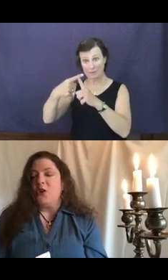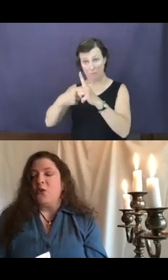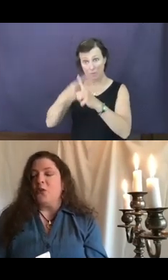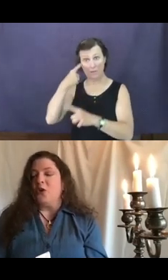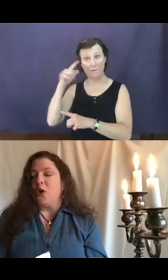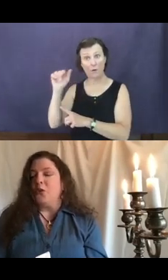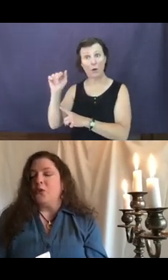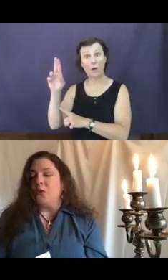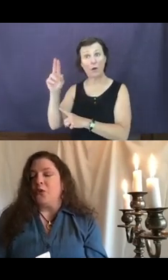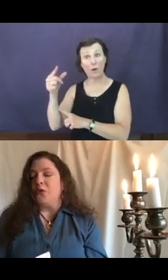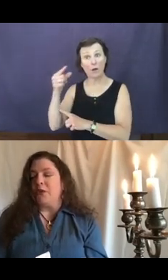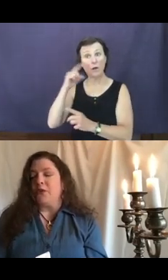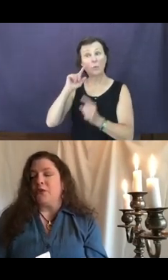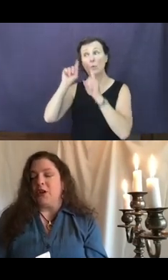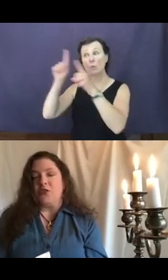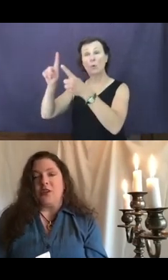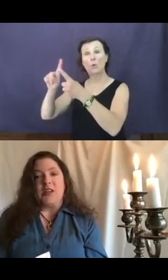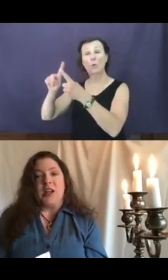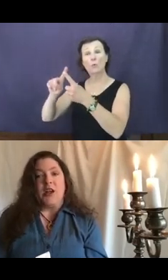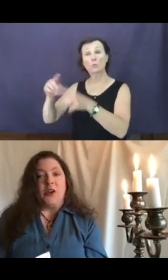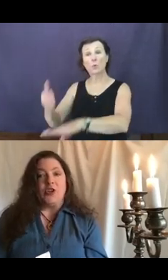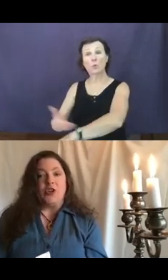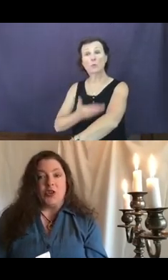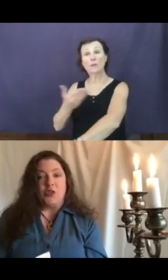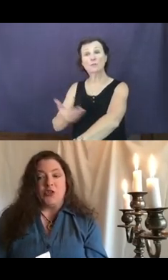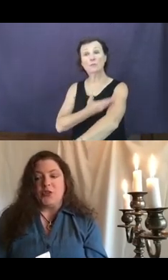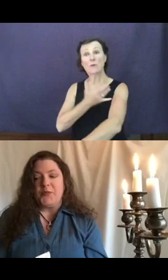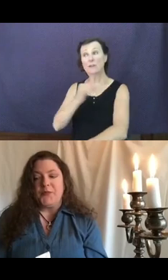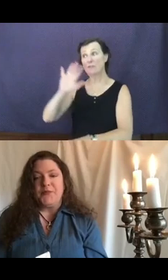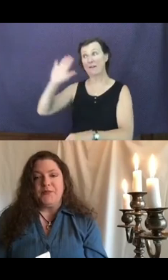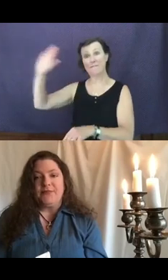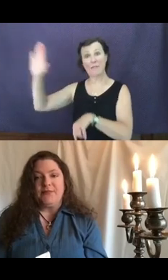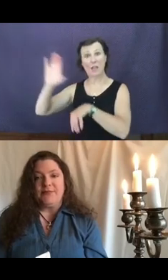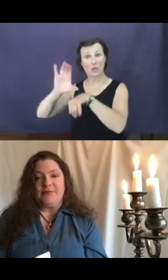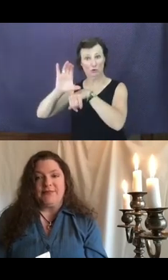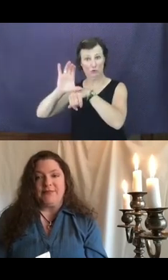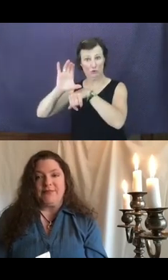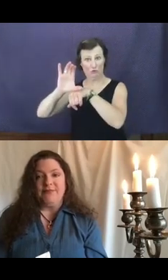will go towards the restoration of their church.